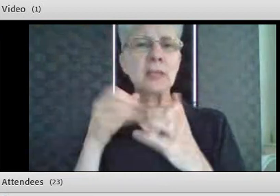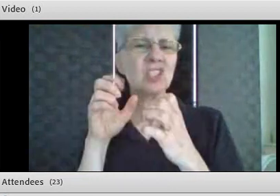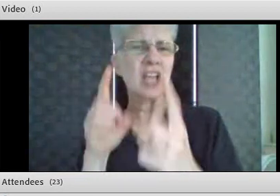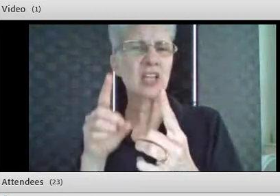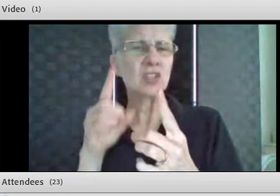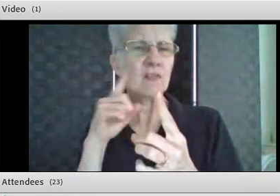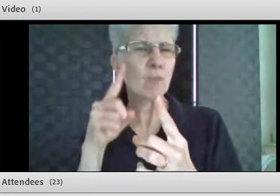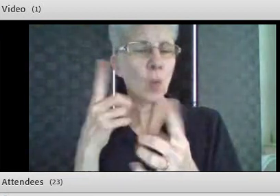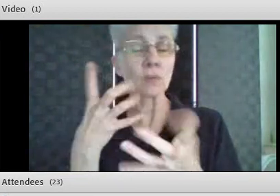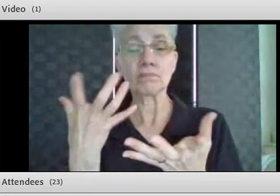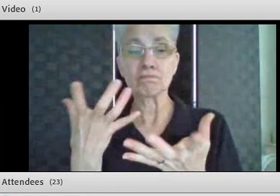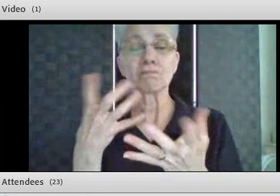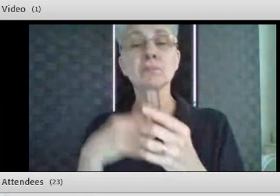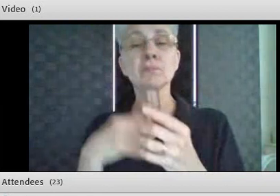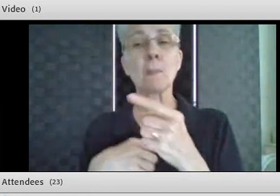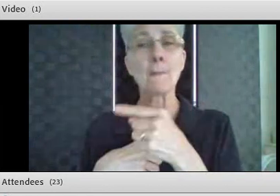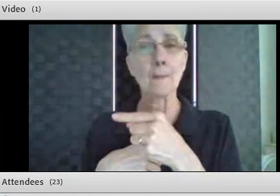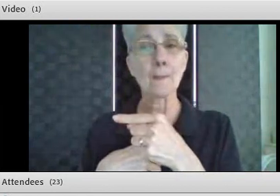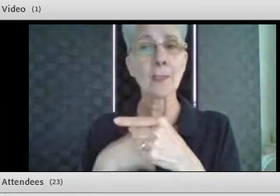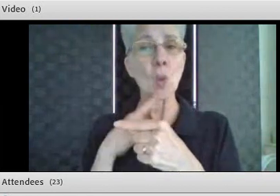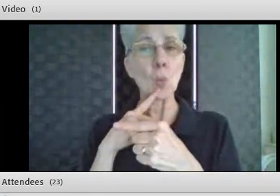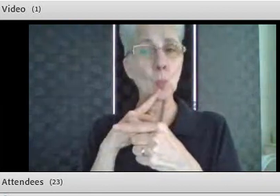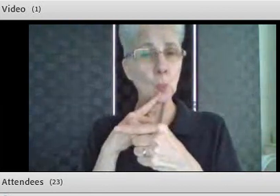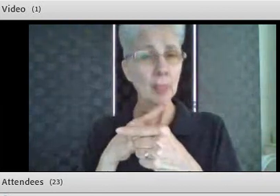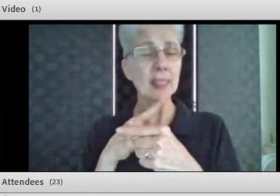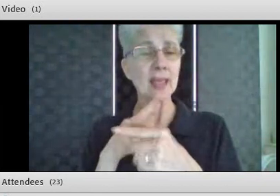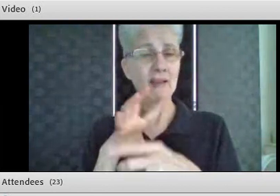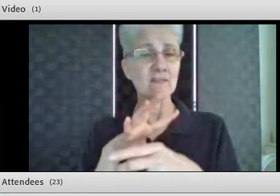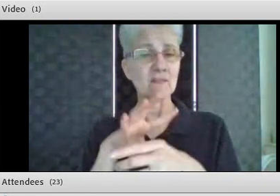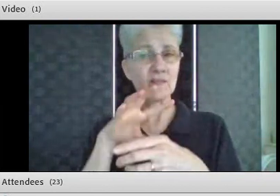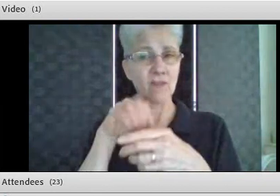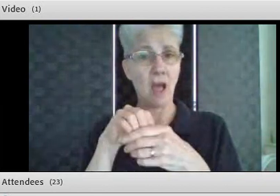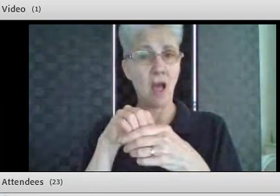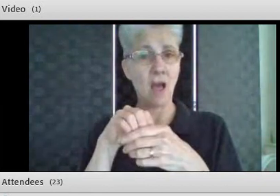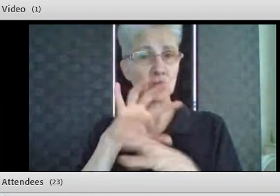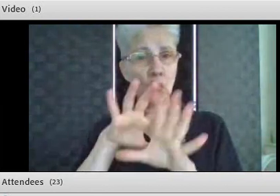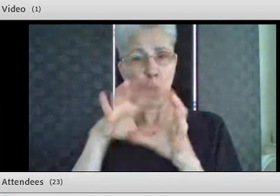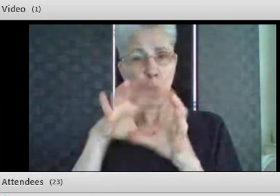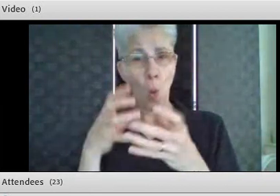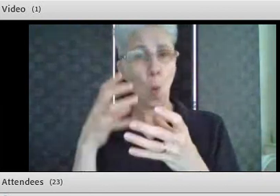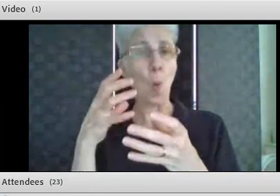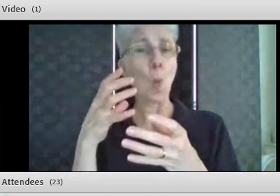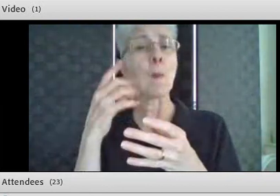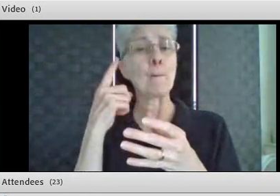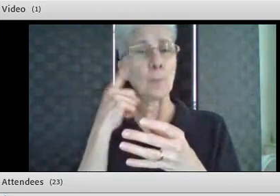is because it really, truly involves the whole brain.